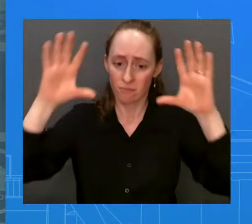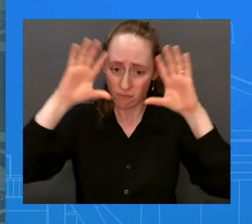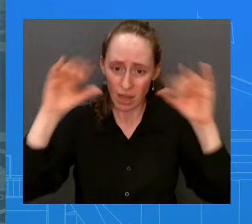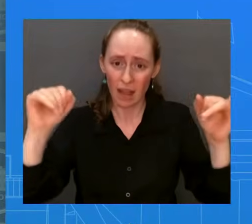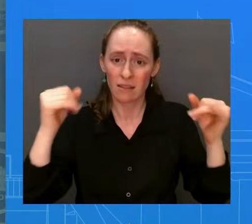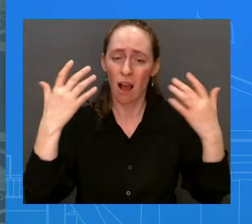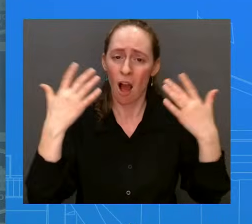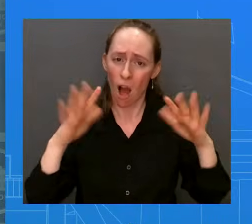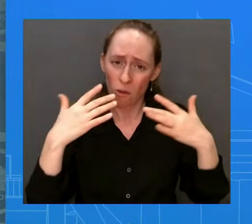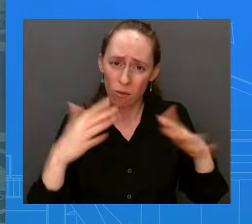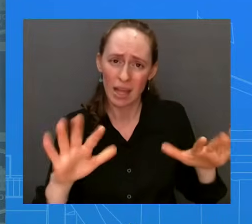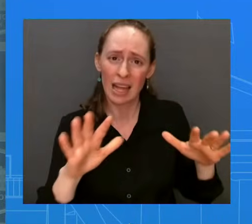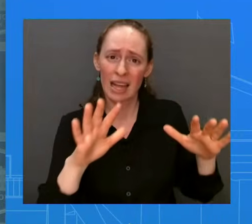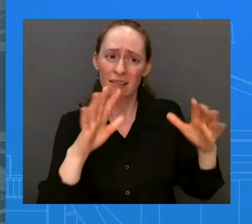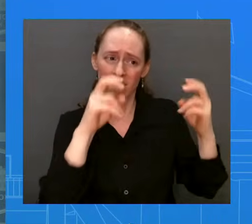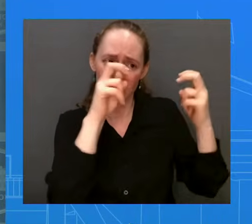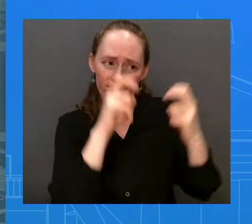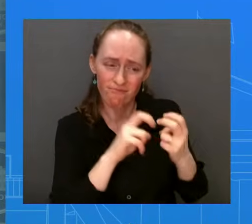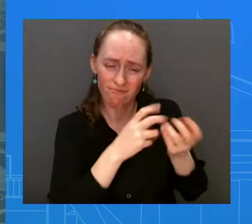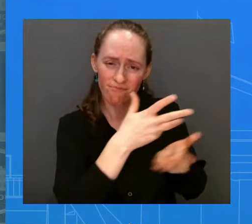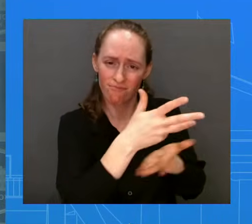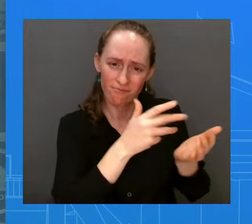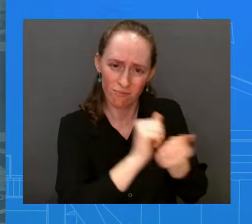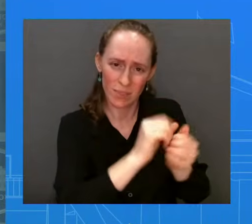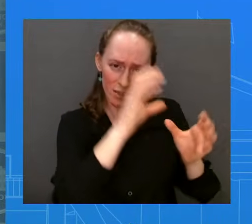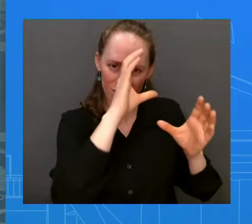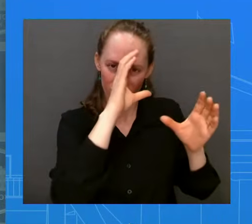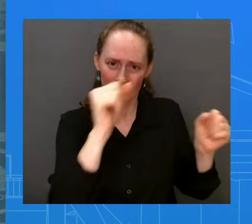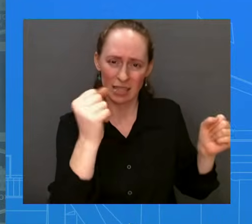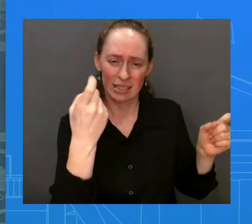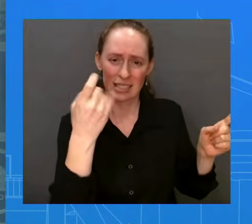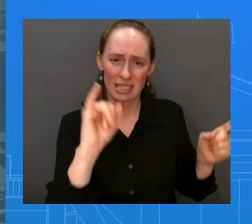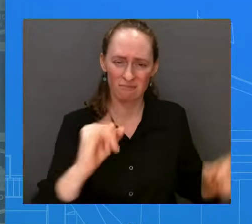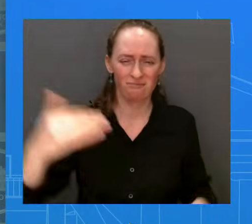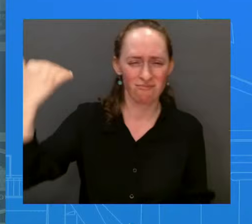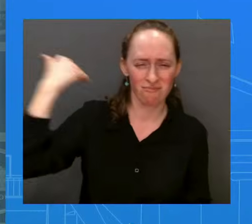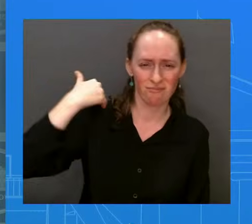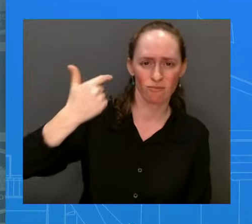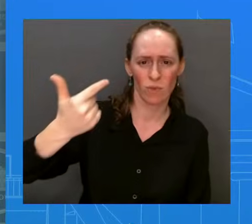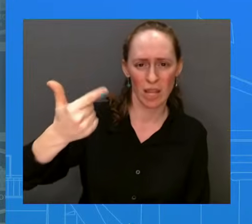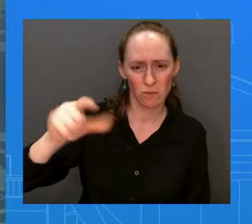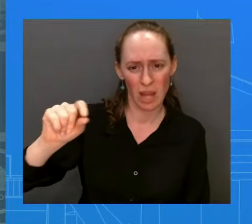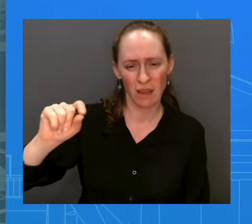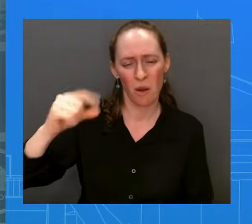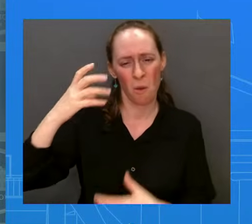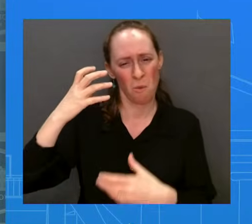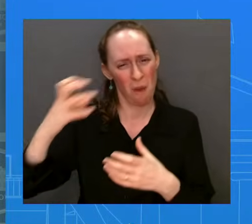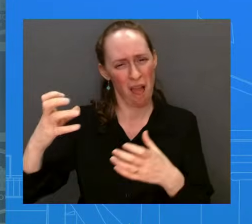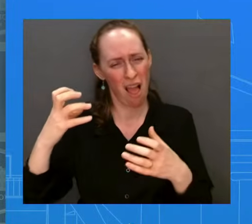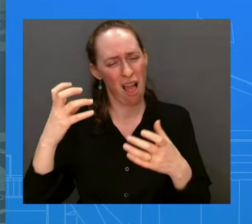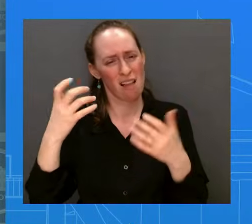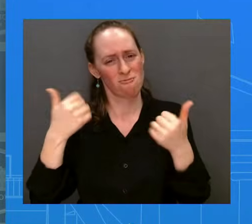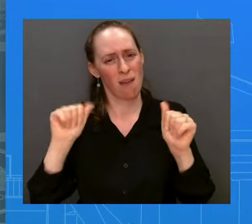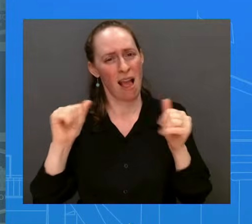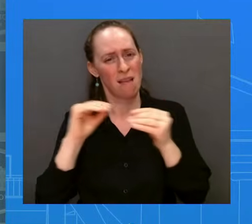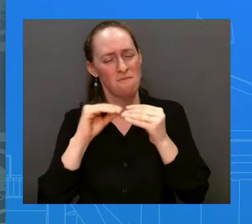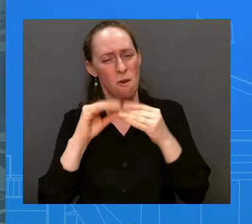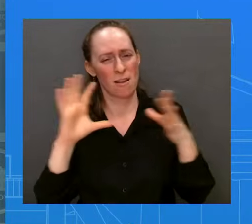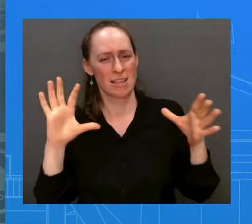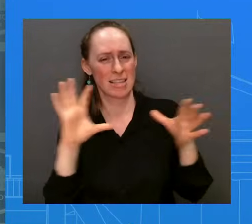was to move this relationship forward in a better way. The most consequential bilateral relationship in the world; the President knows that. And he wanted to move